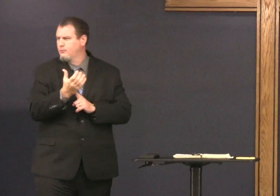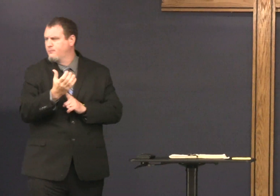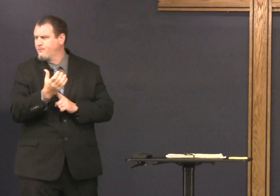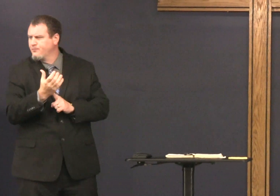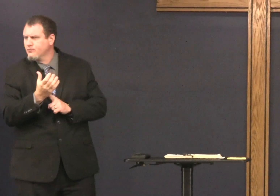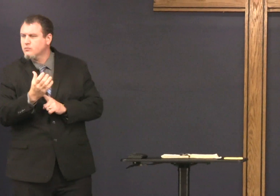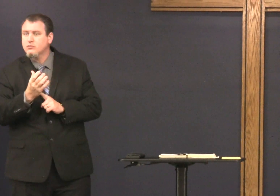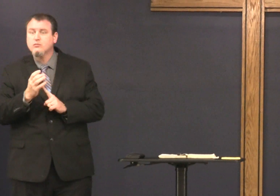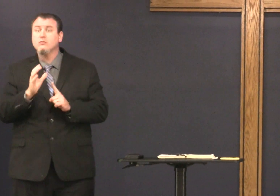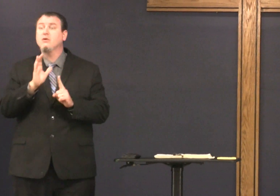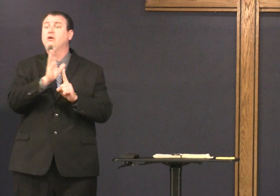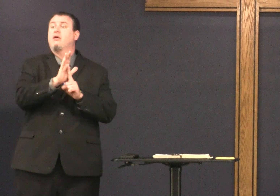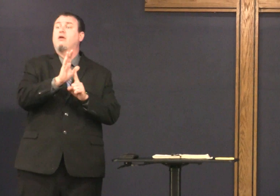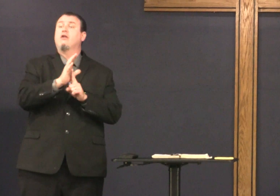so you have you have to understand Jewish culture